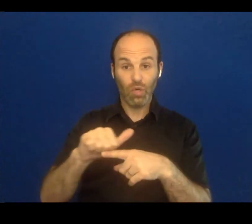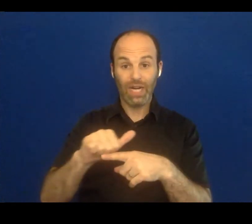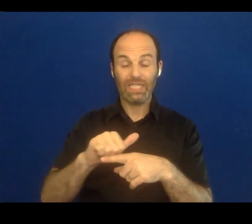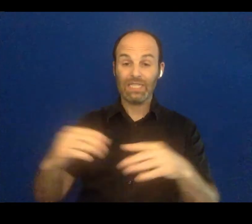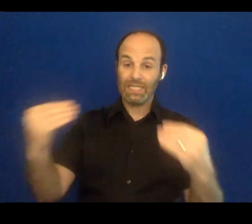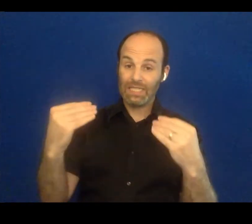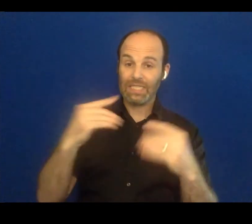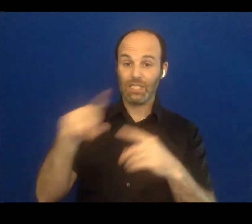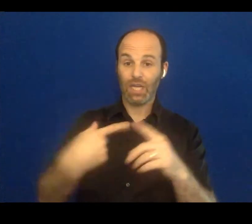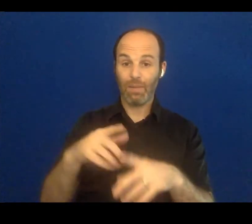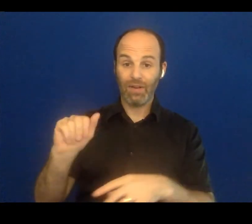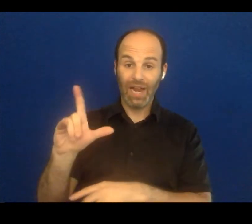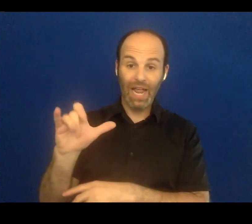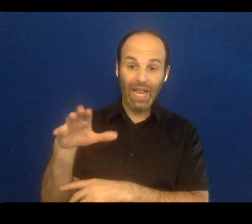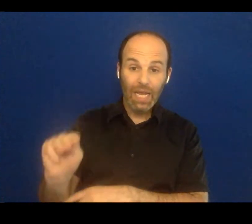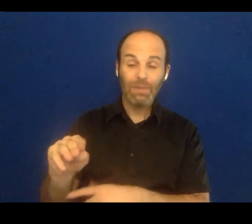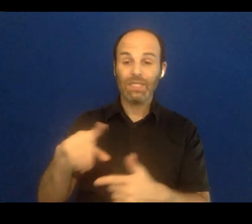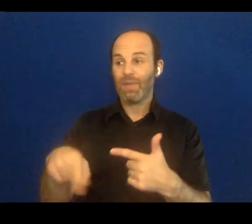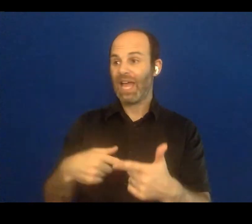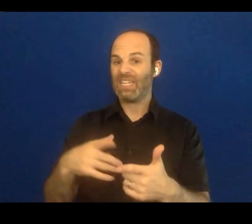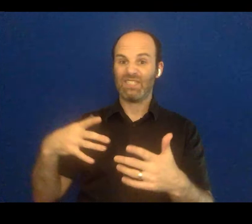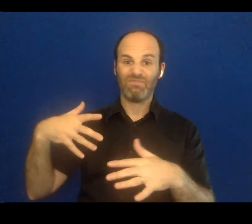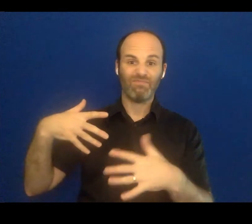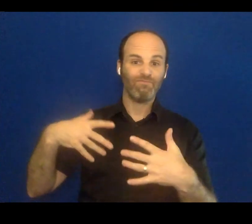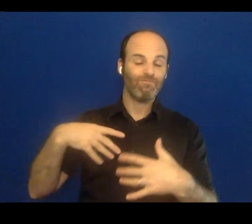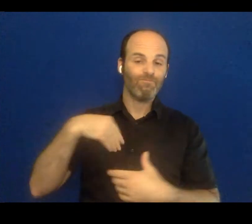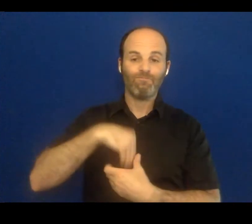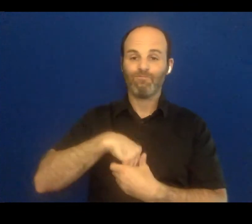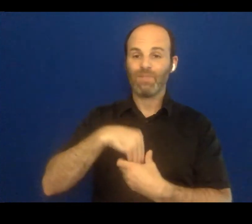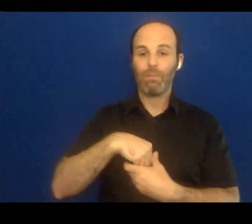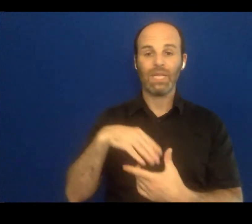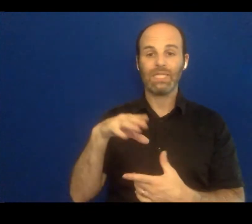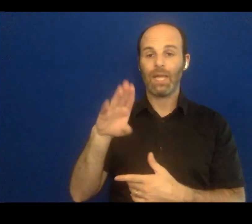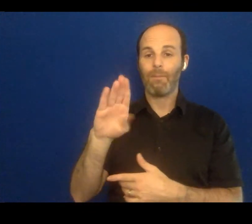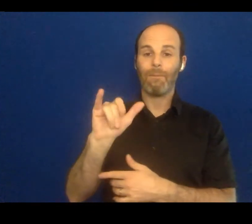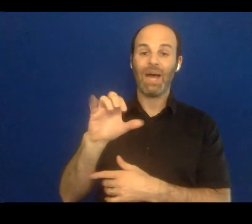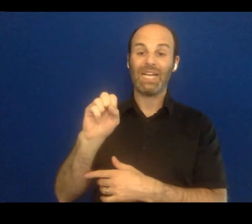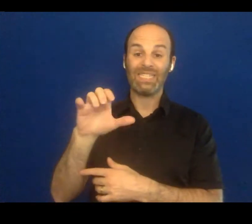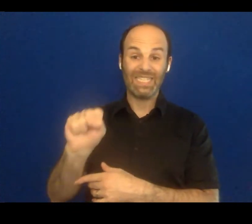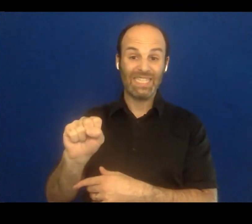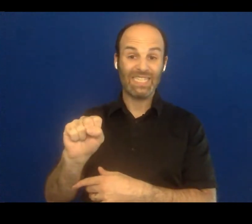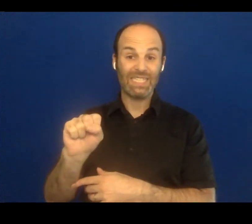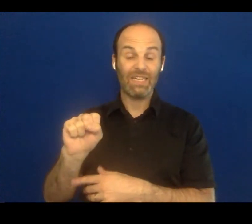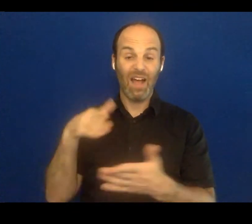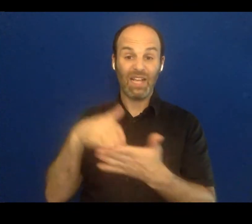ON ABLEISM AND BIASES AGAINST PEOPLE WITH DISABILITIES THAT YOU FOUND HELPFUL AND IF NOT, DO